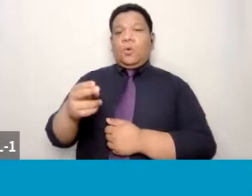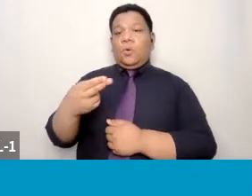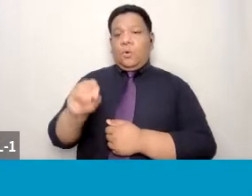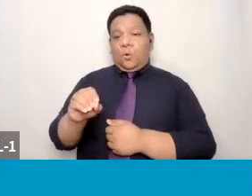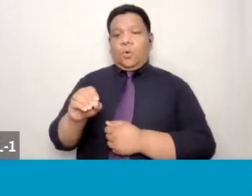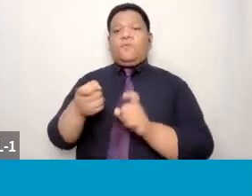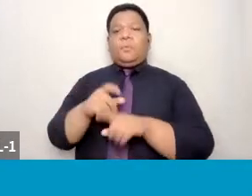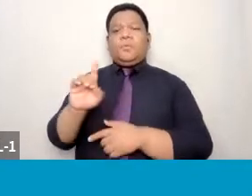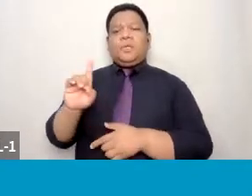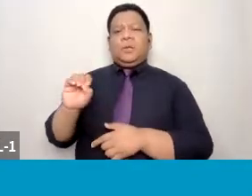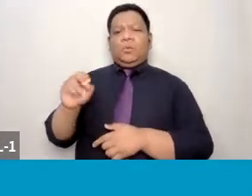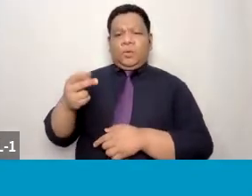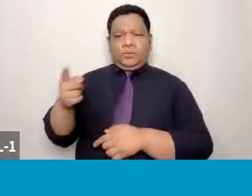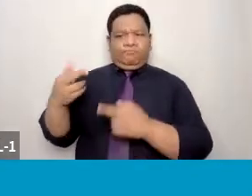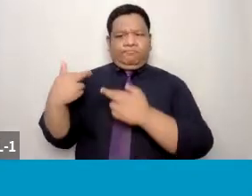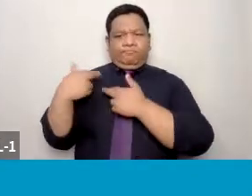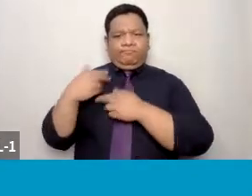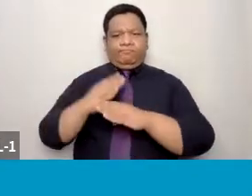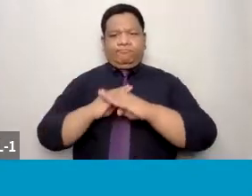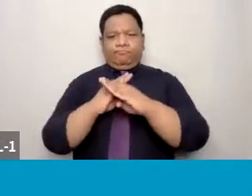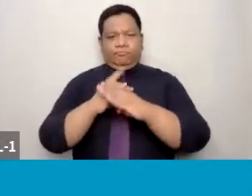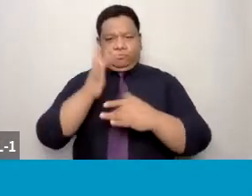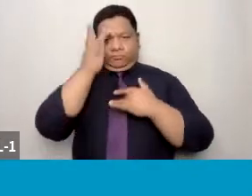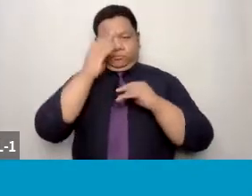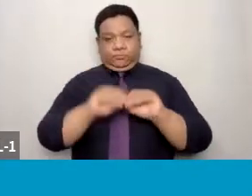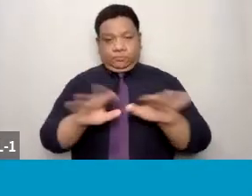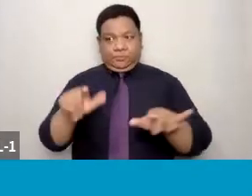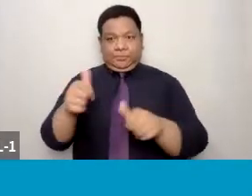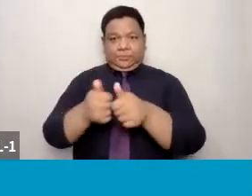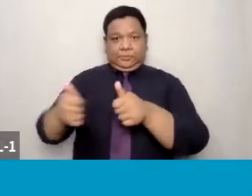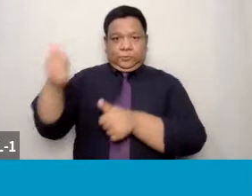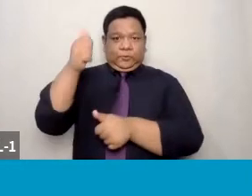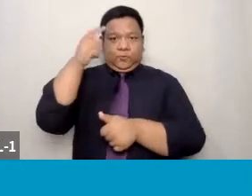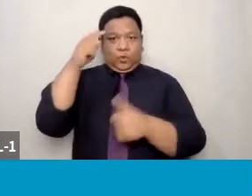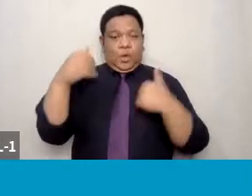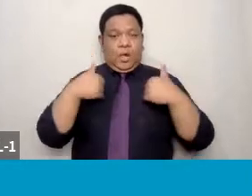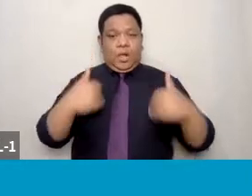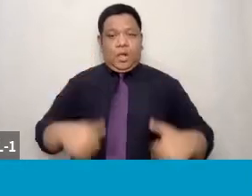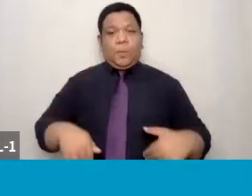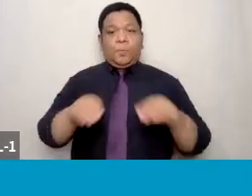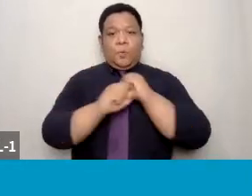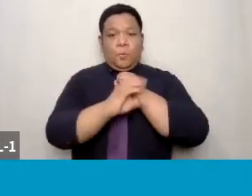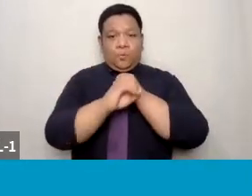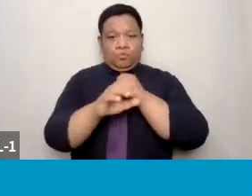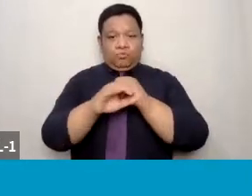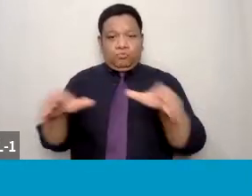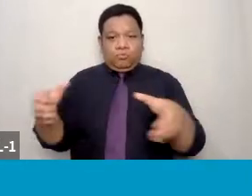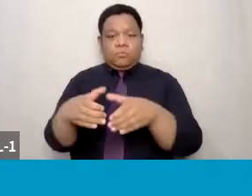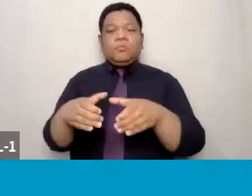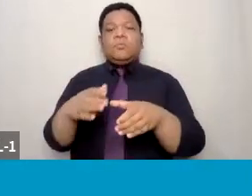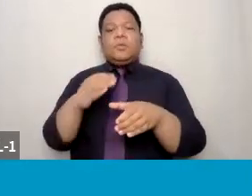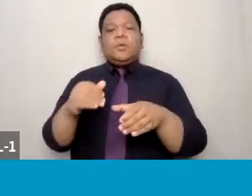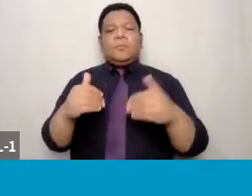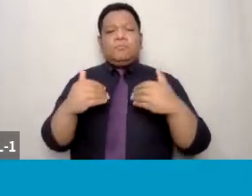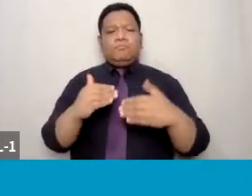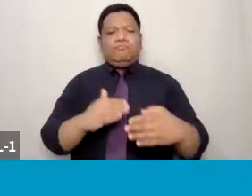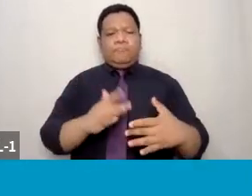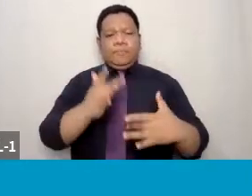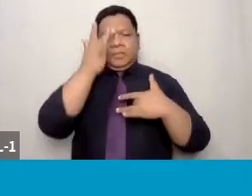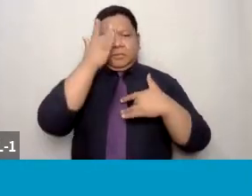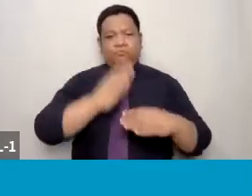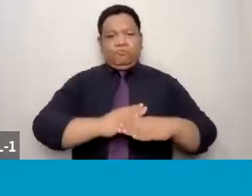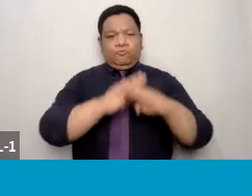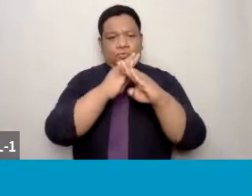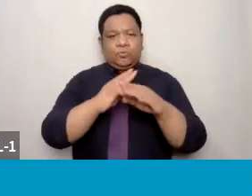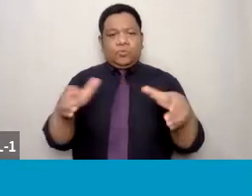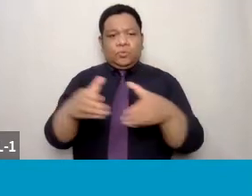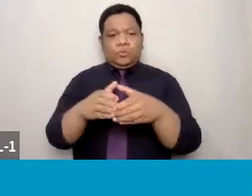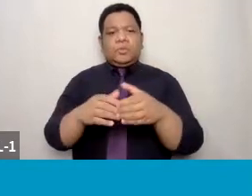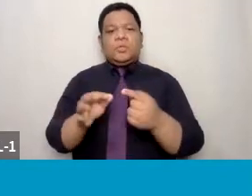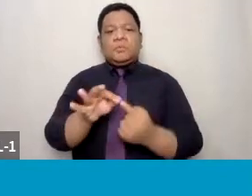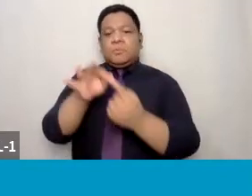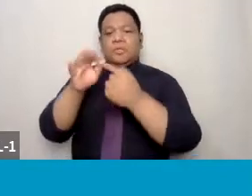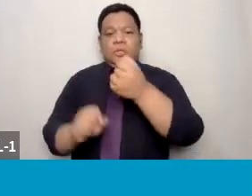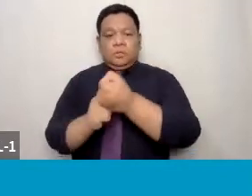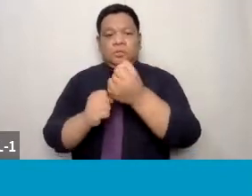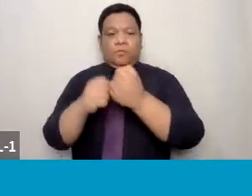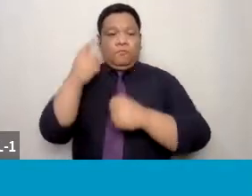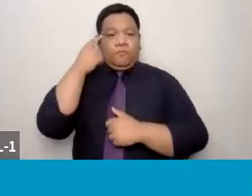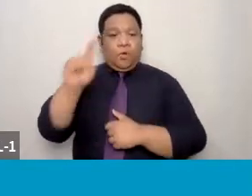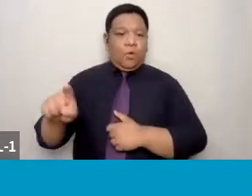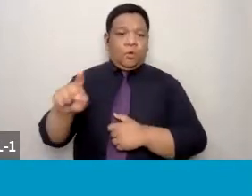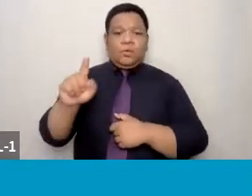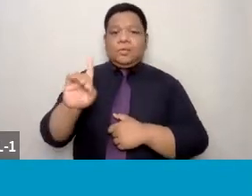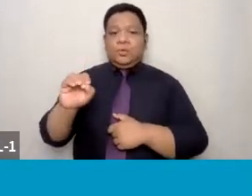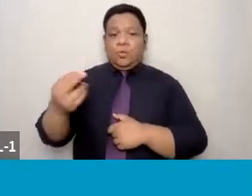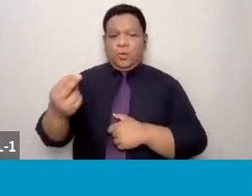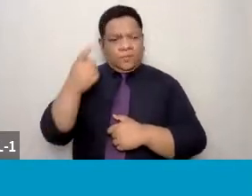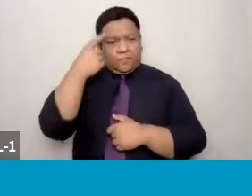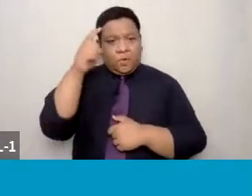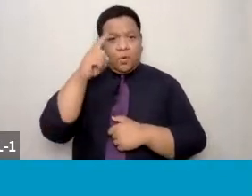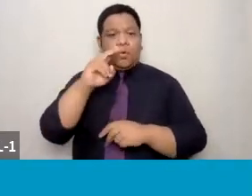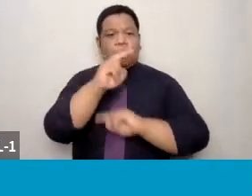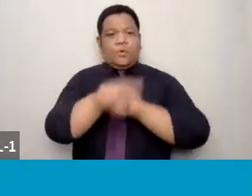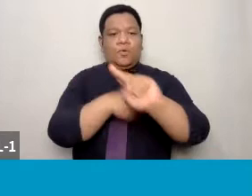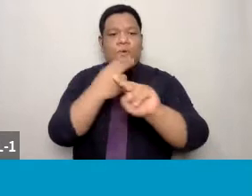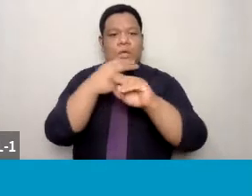Dr. Ho is the current Director for Health Promotion Bureau and Disease Prevention and Control Bureau Special Assistant to the Secretary of Health for Universal Health Coverage of the DOH.